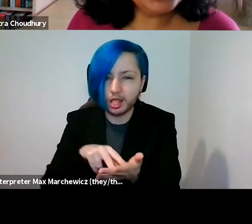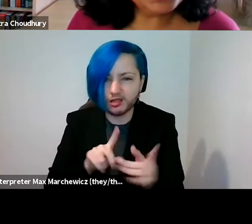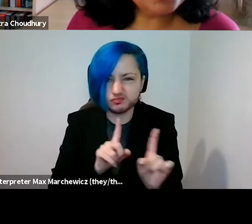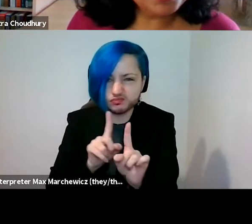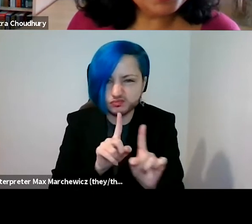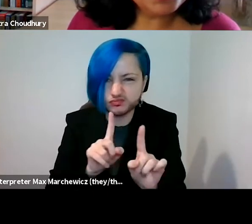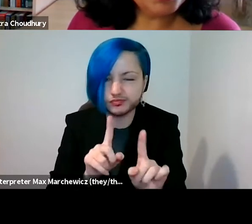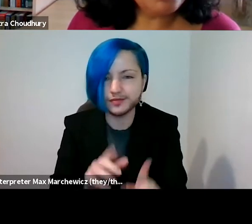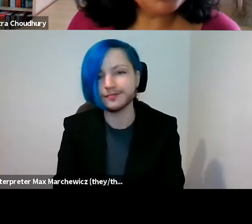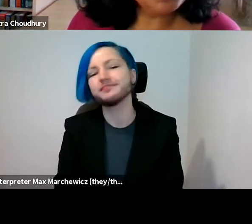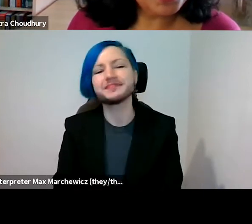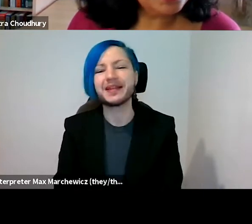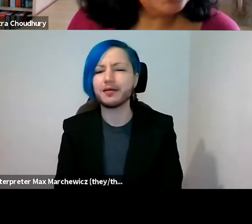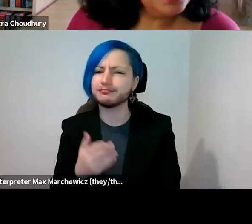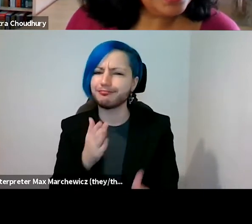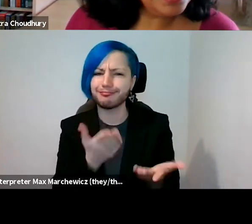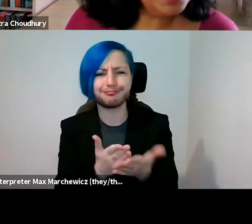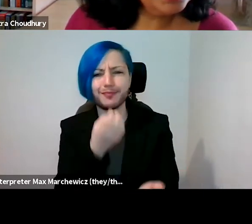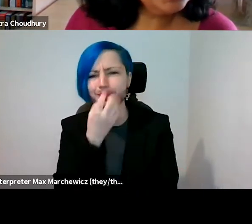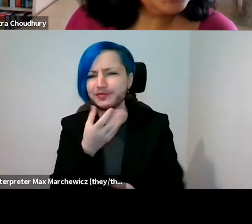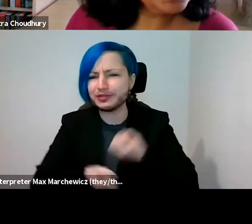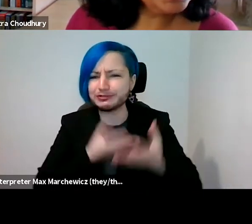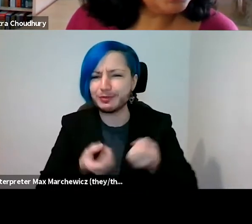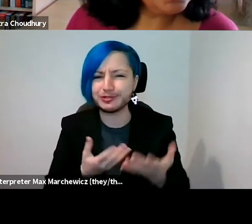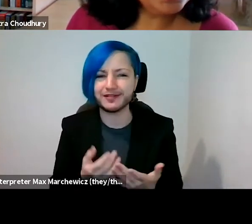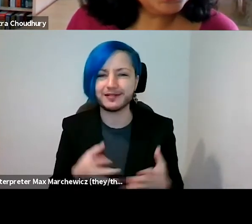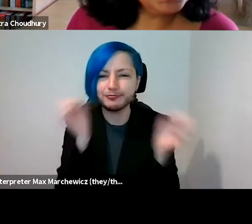It does offer a lot to think about as well, and here is this image,